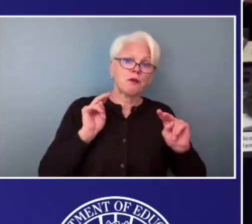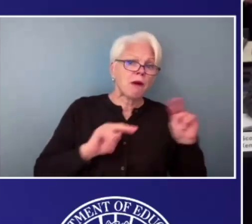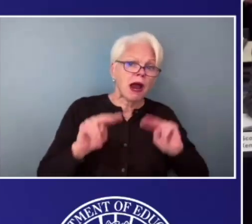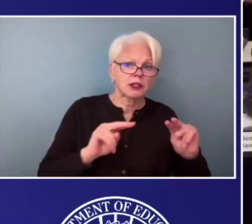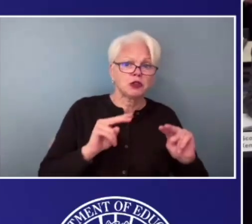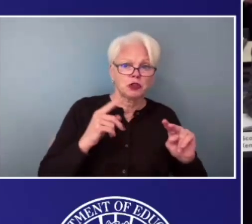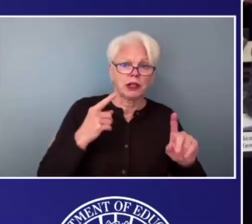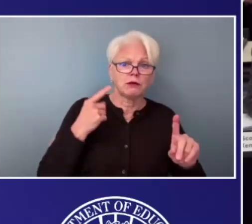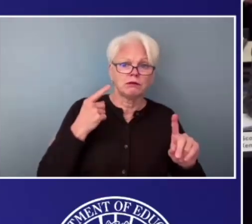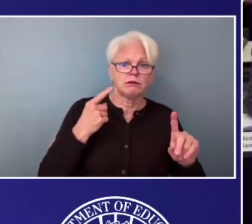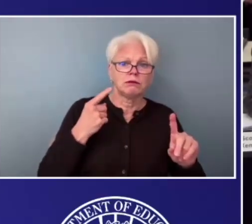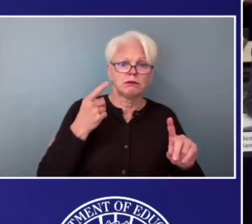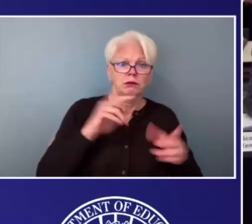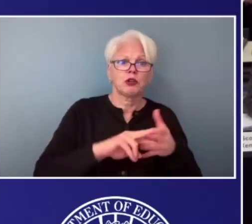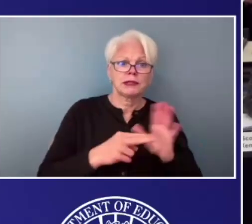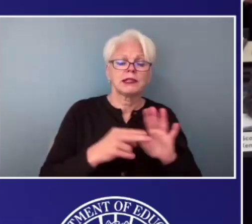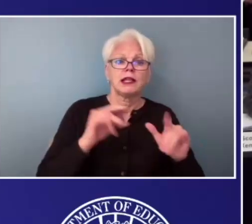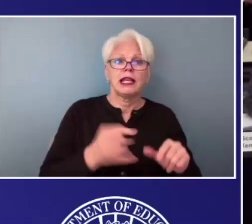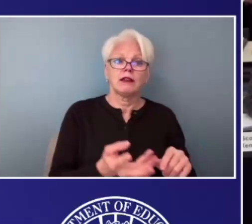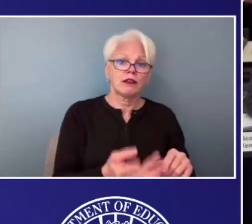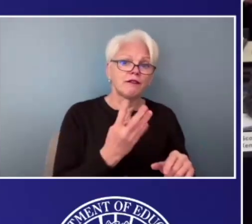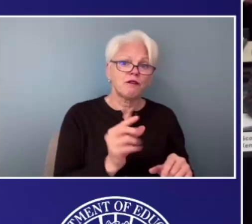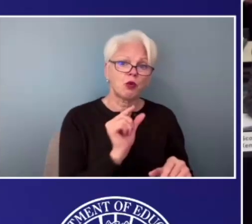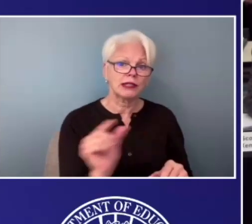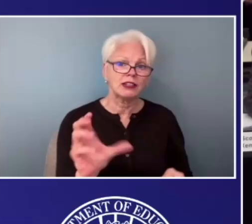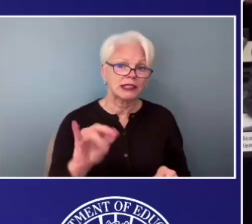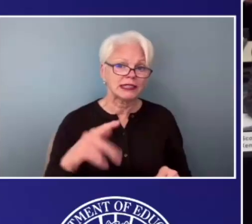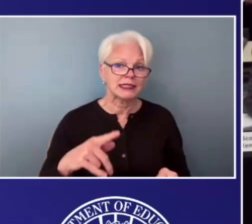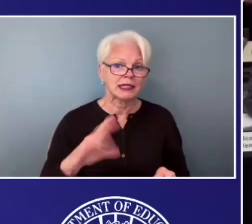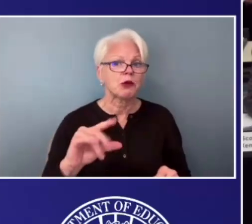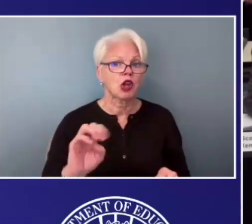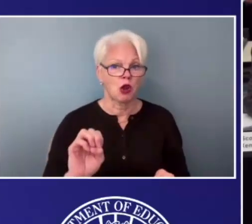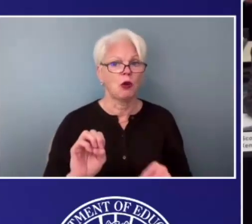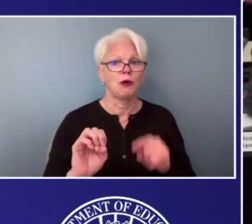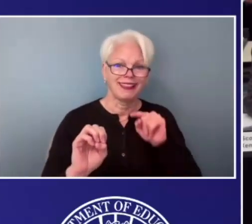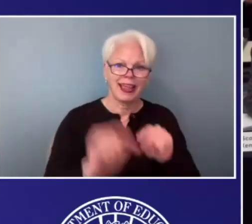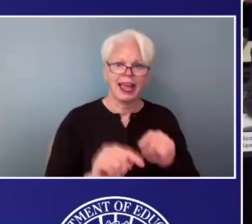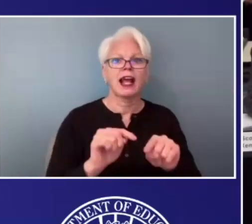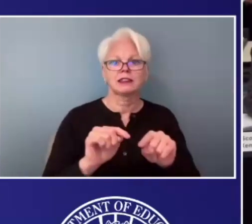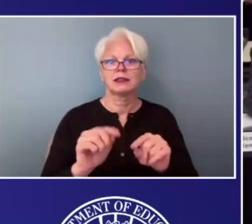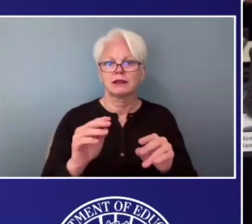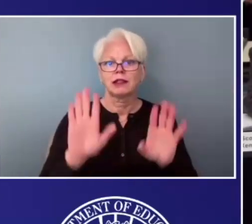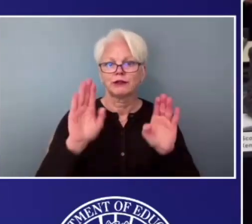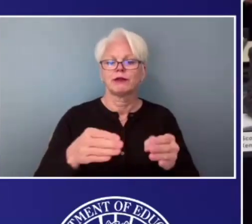the four-digit CIP code and they -- wo in other words, the degree itself,